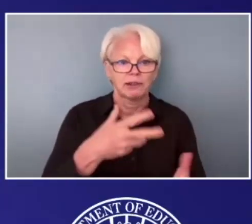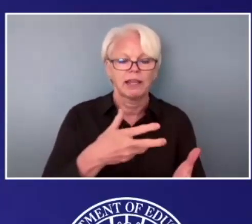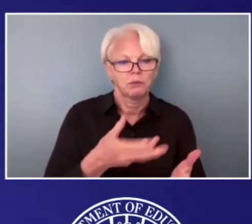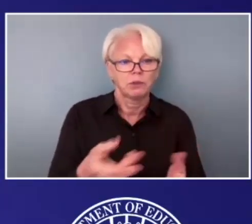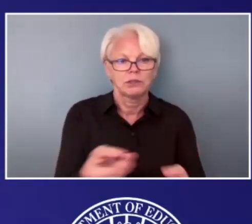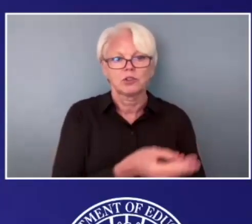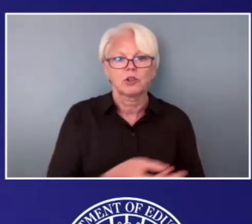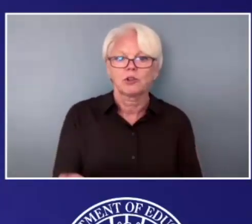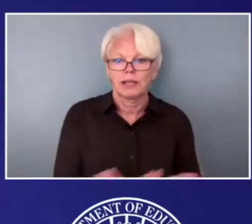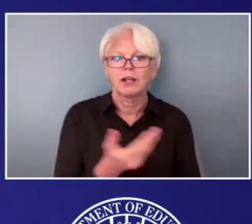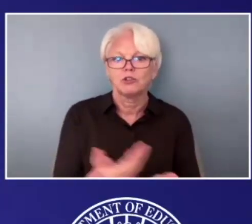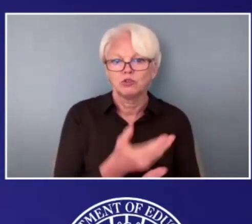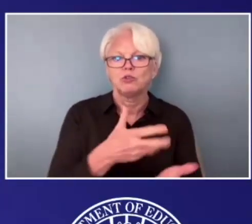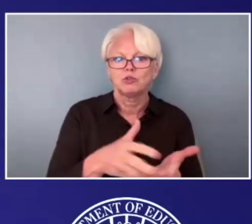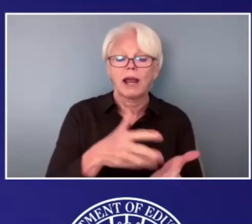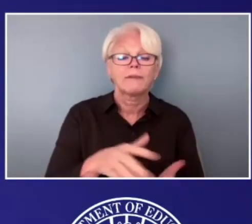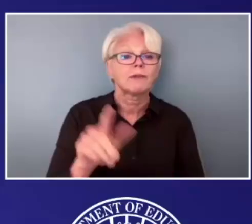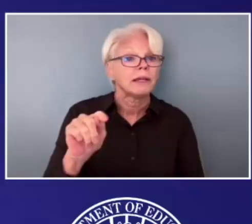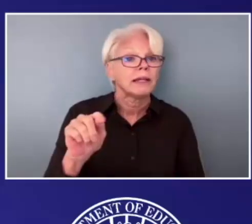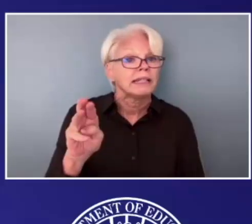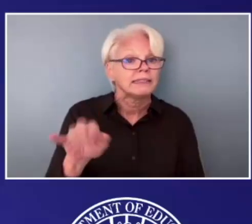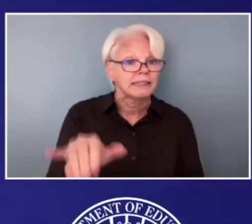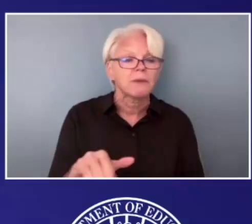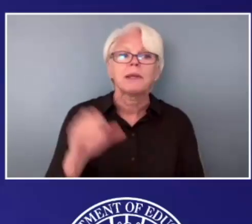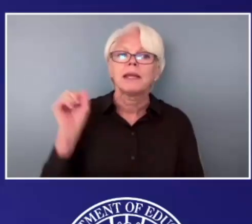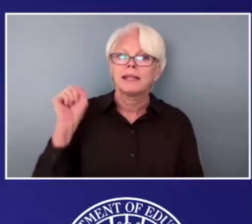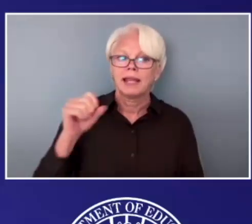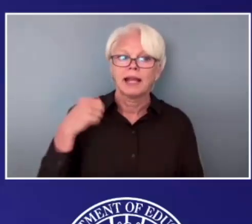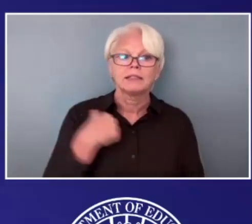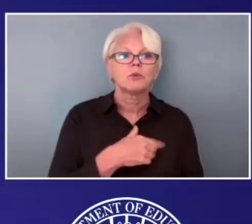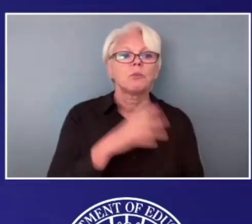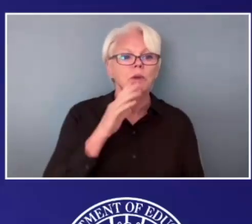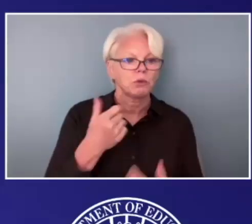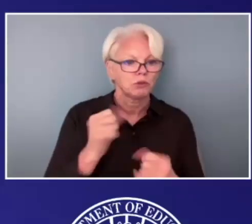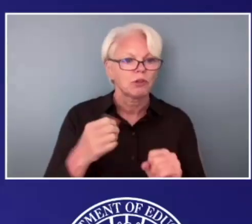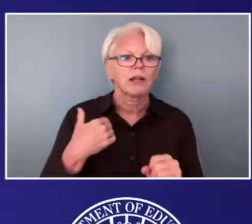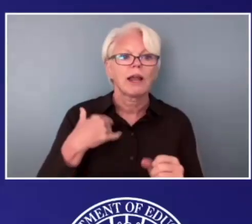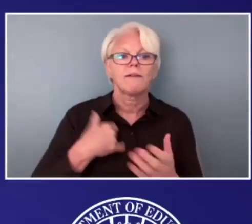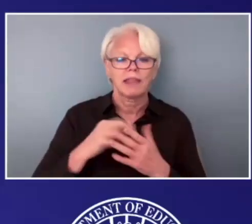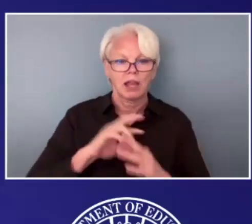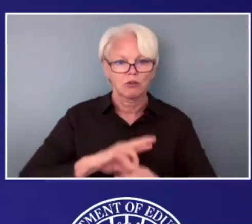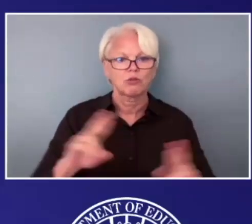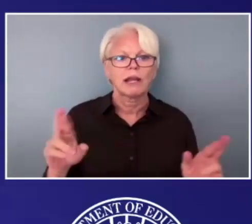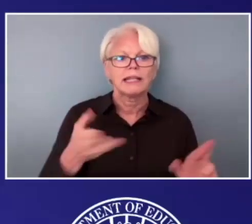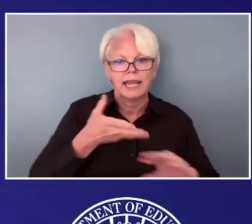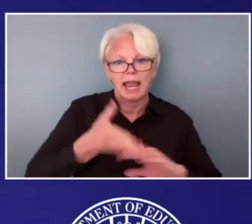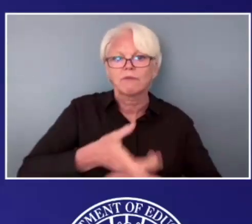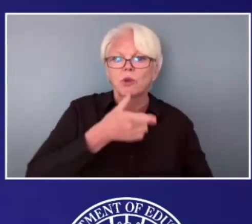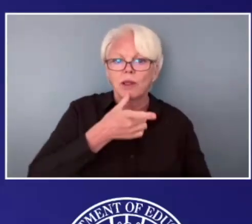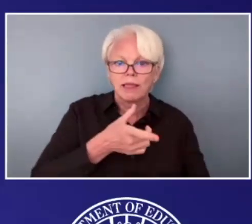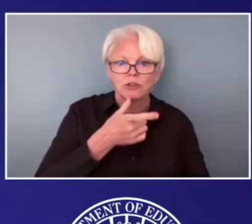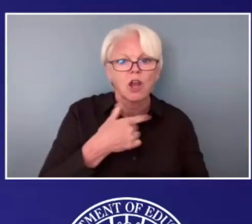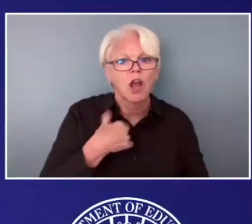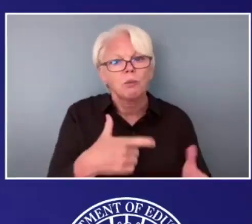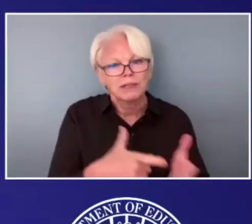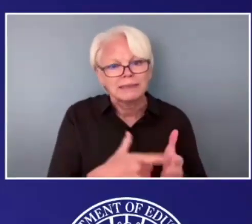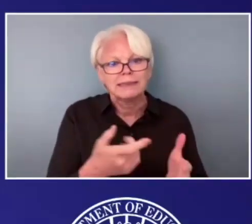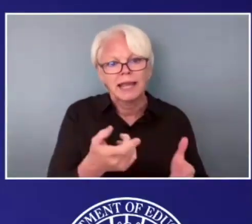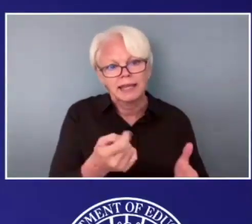Tamy? Yes, we will -- we are going to try to have that ready for us after lunch. It's going to take a bit for the Department